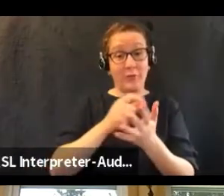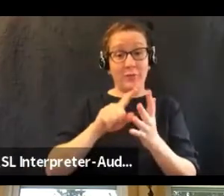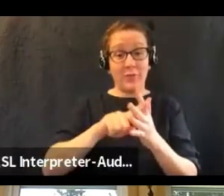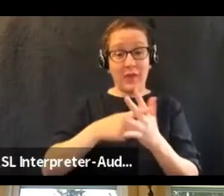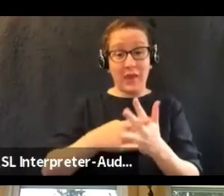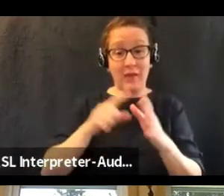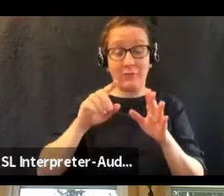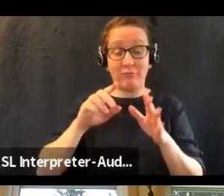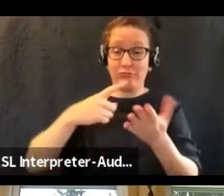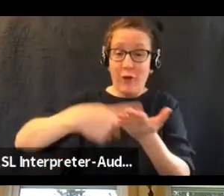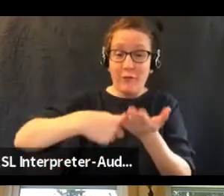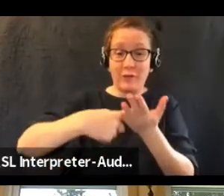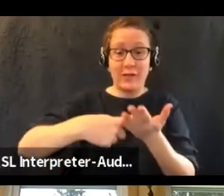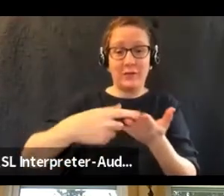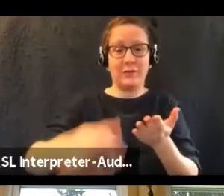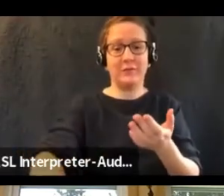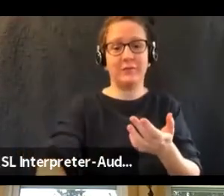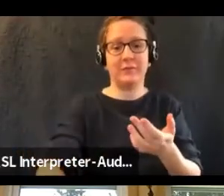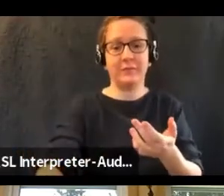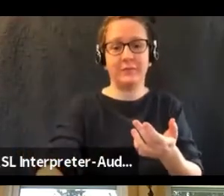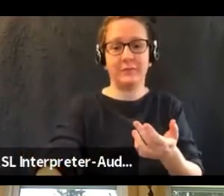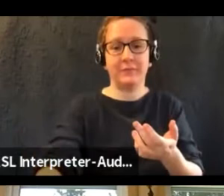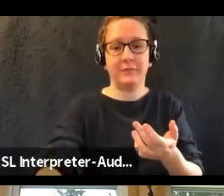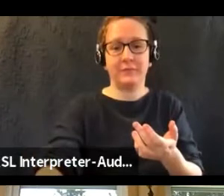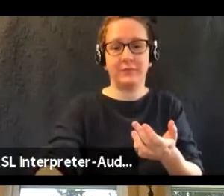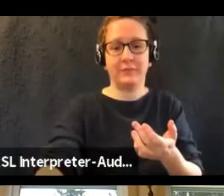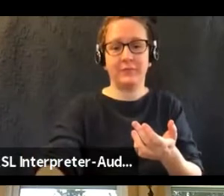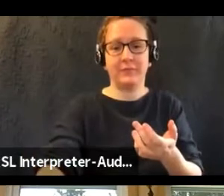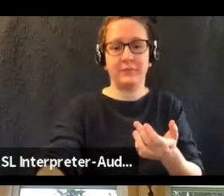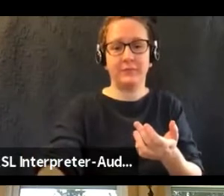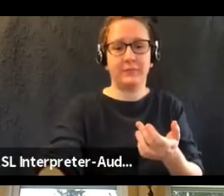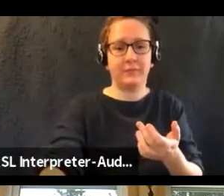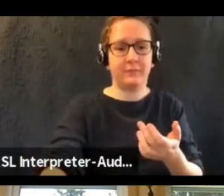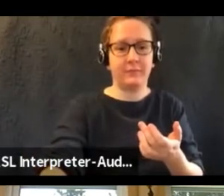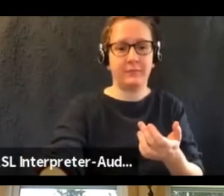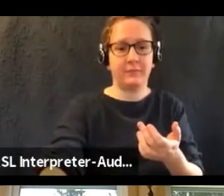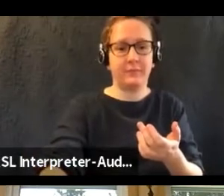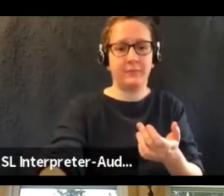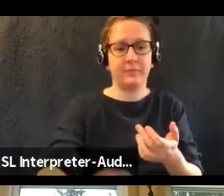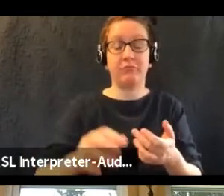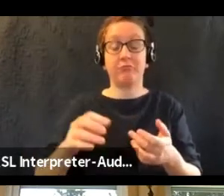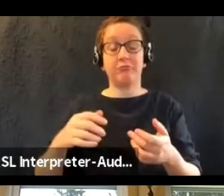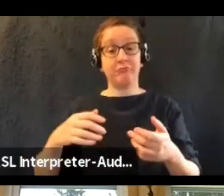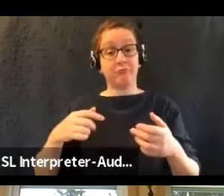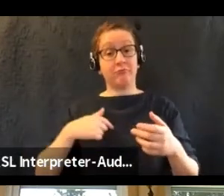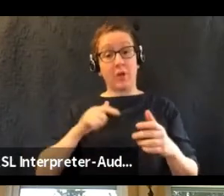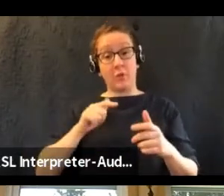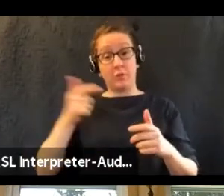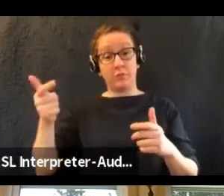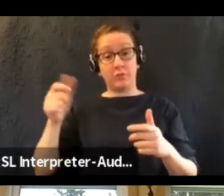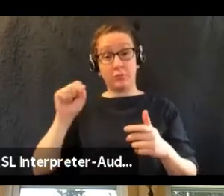I look forward to the remaining presenters and then we'll be available for Q&A at the end.